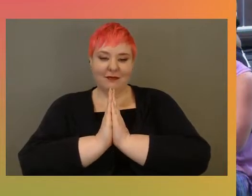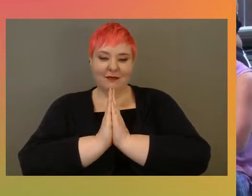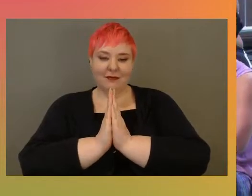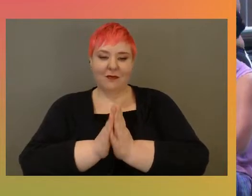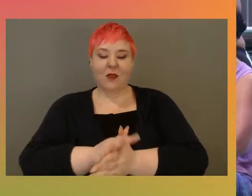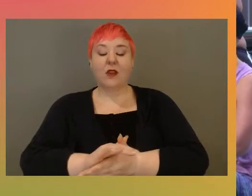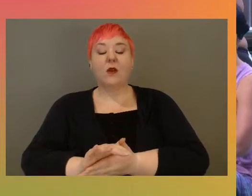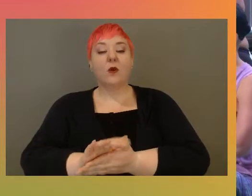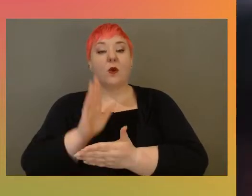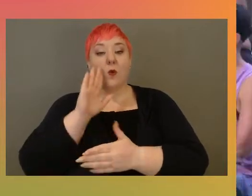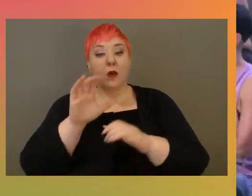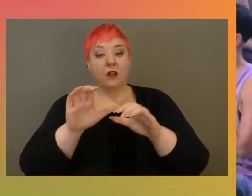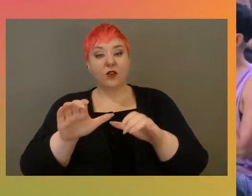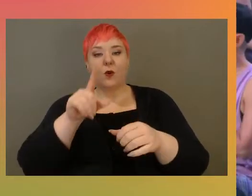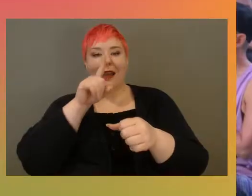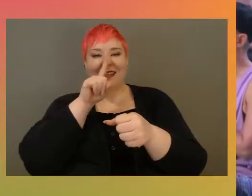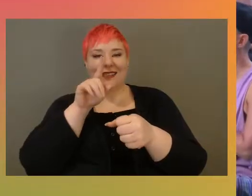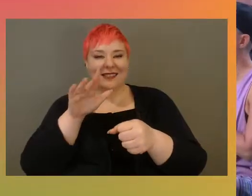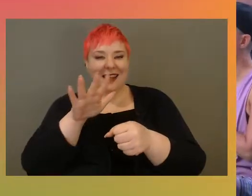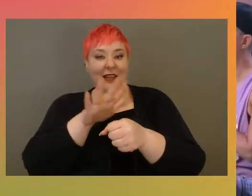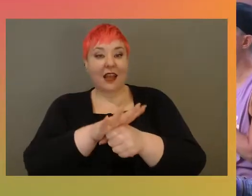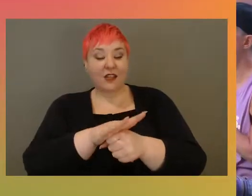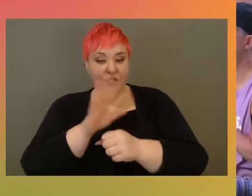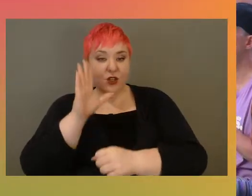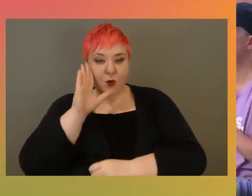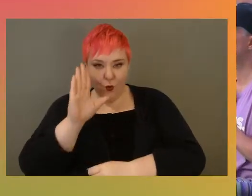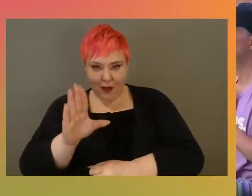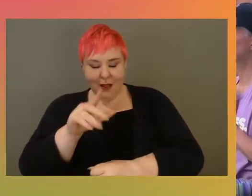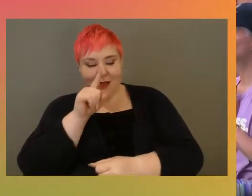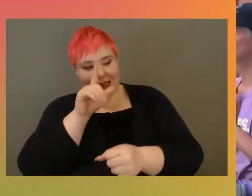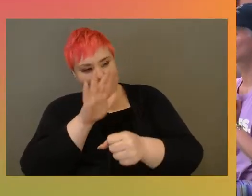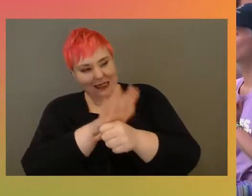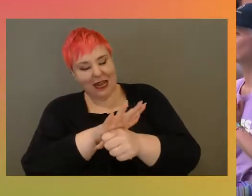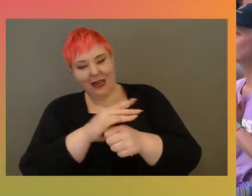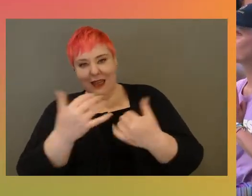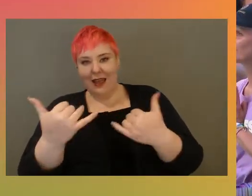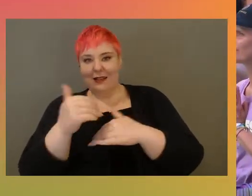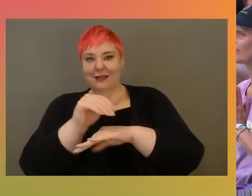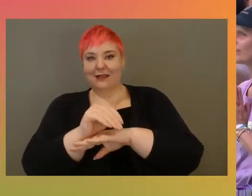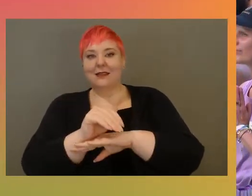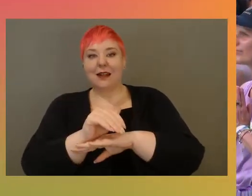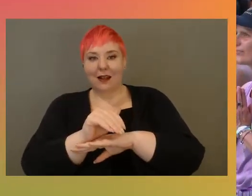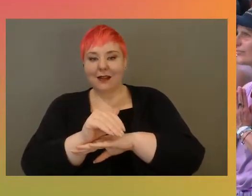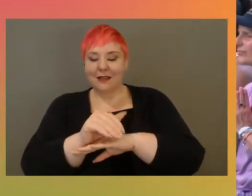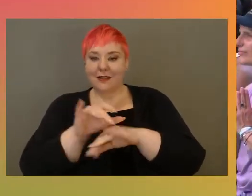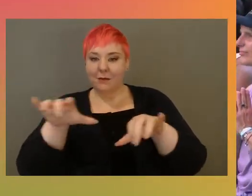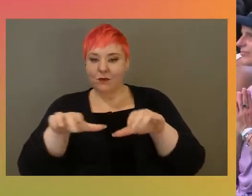YOUR HEART.